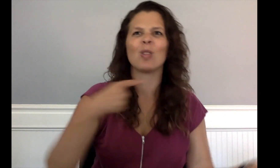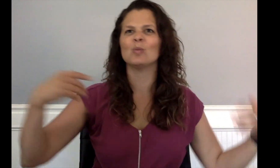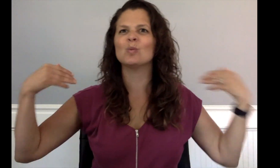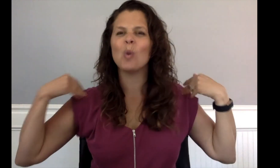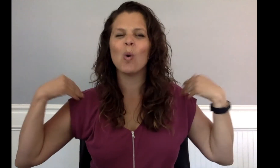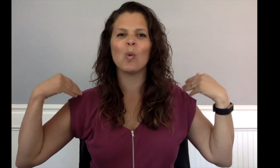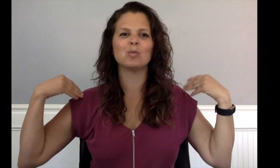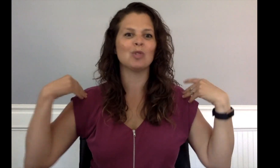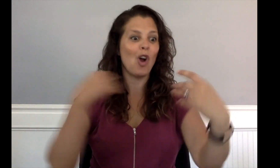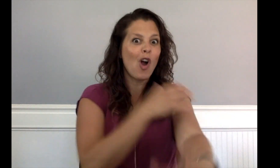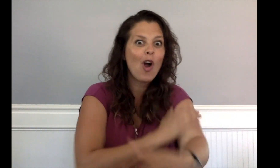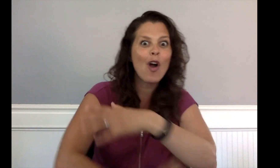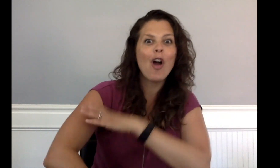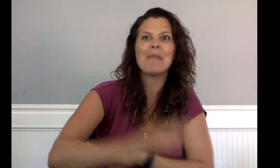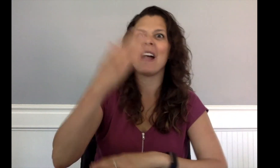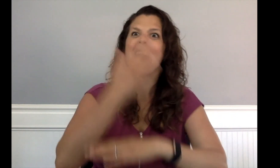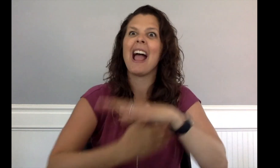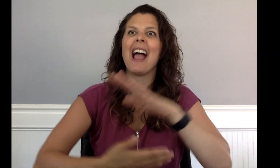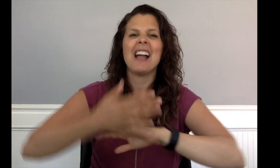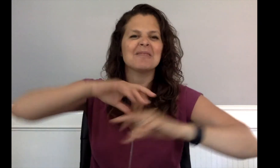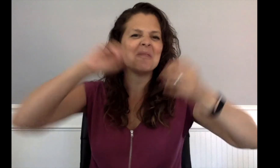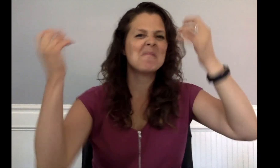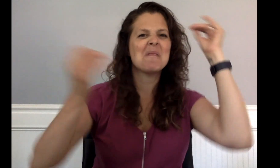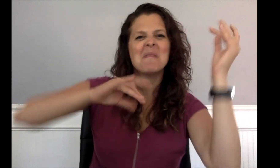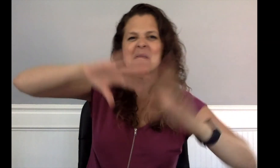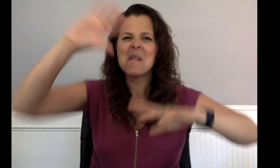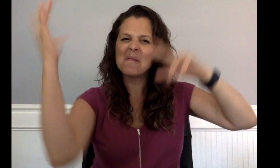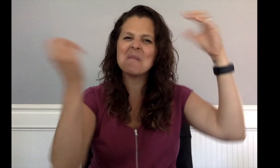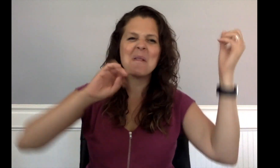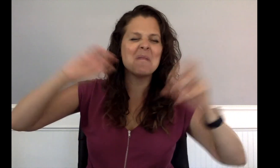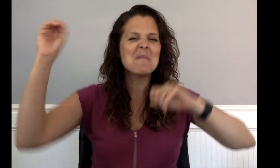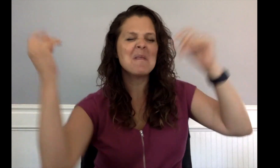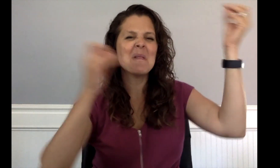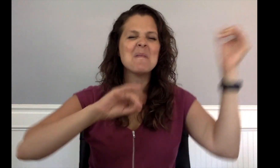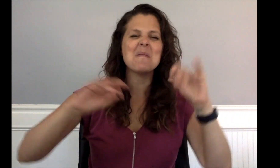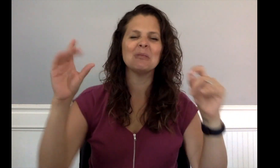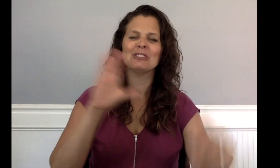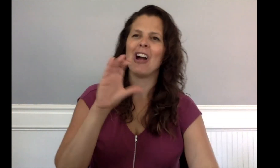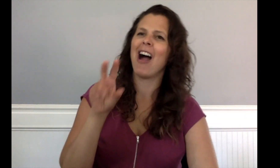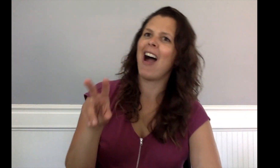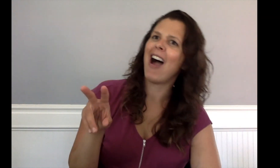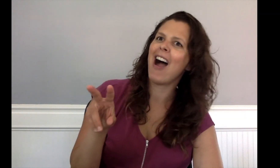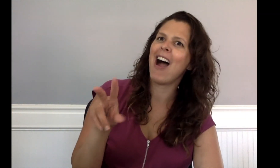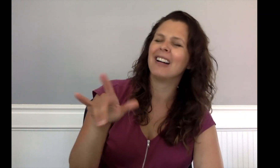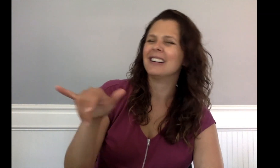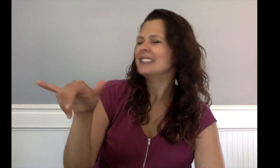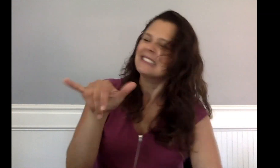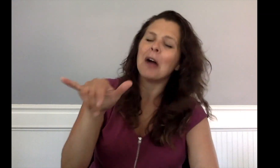shoulders, arms, hands— all were part of what she was